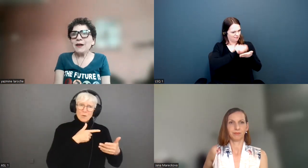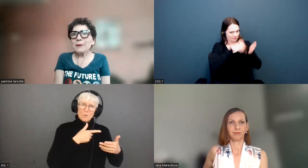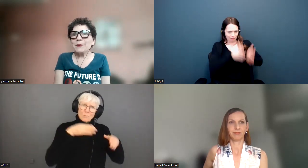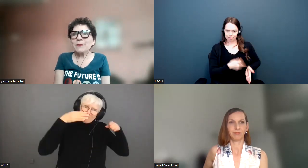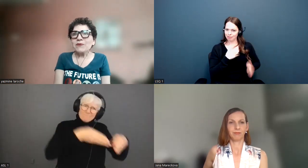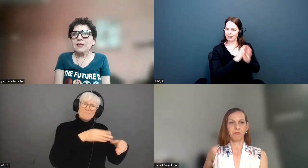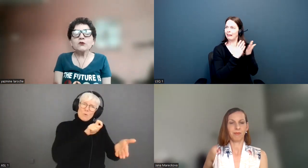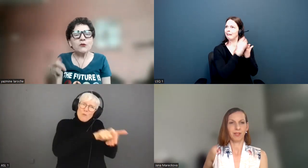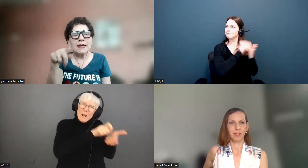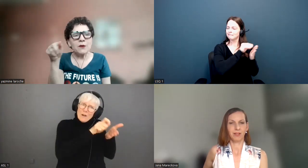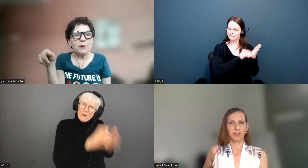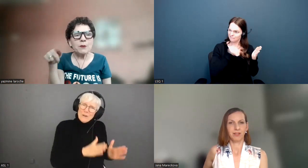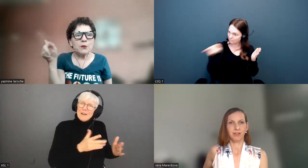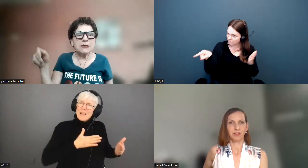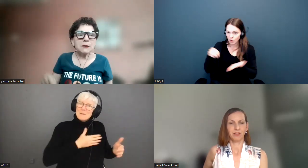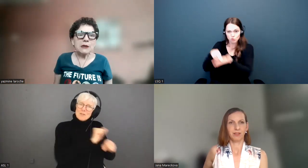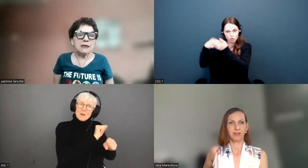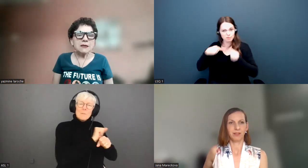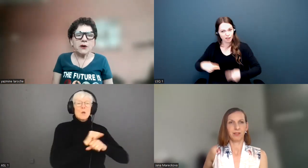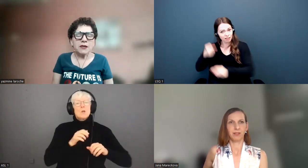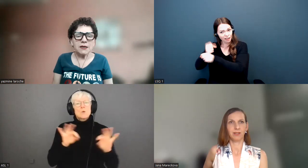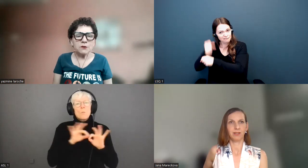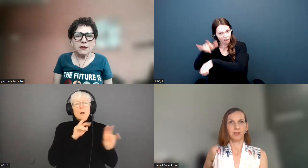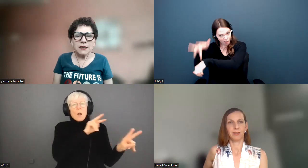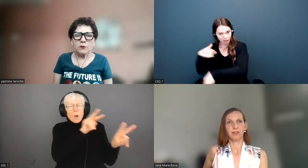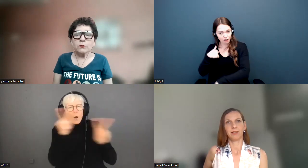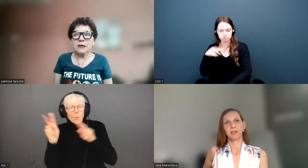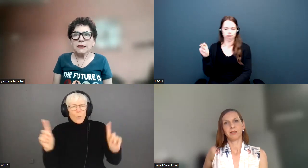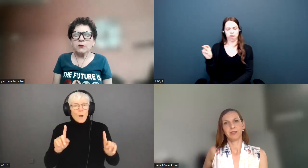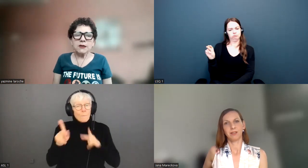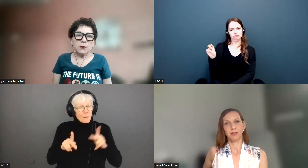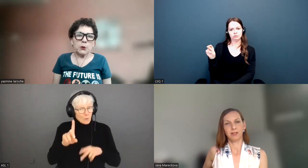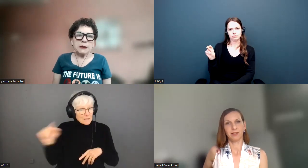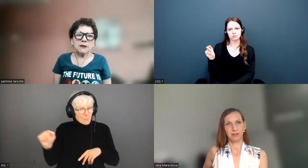um so tracking where people with disabilities are I think is really really really important